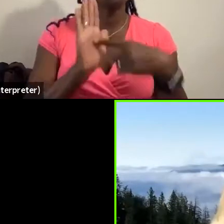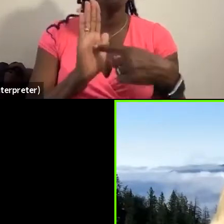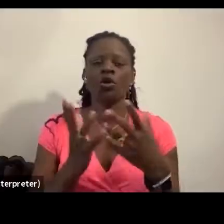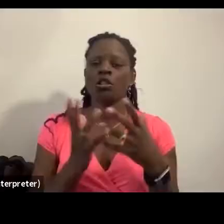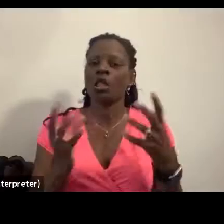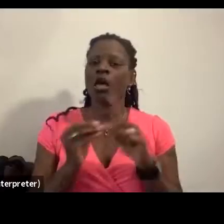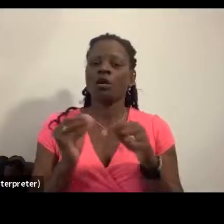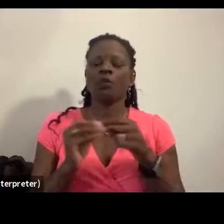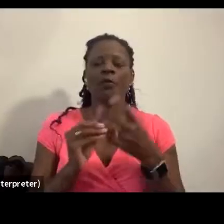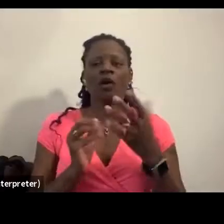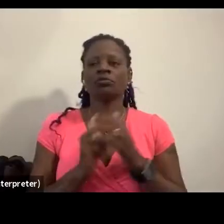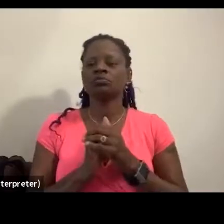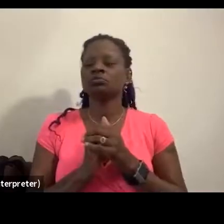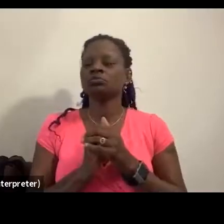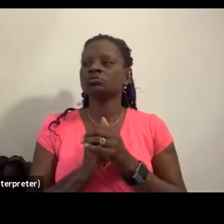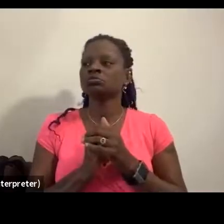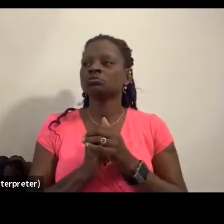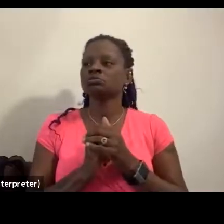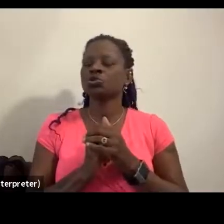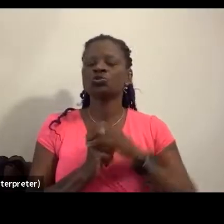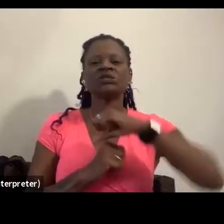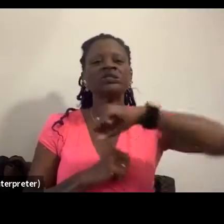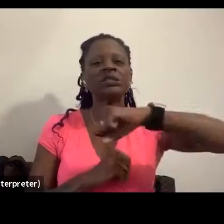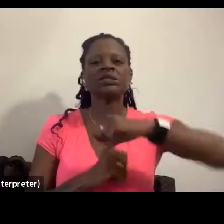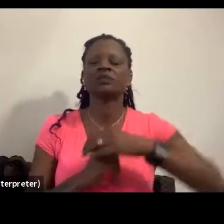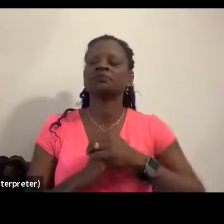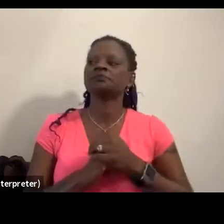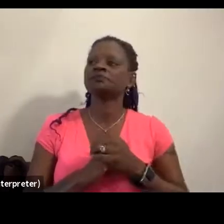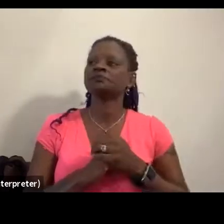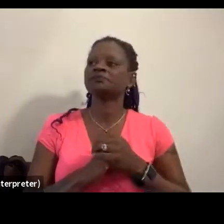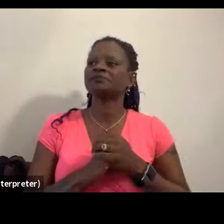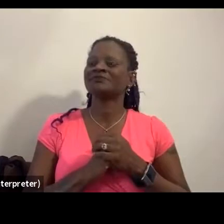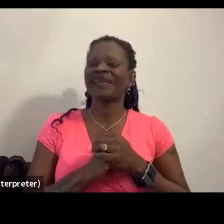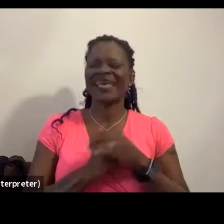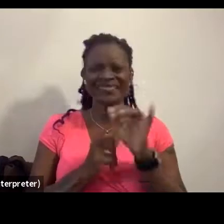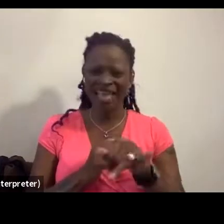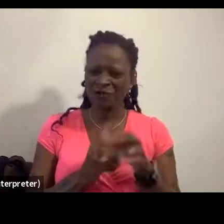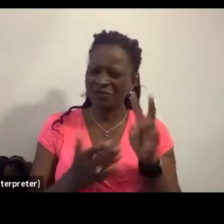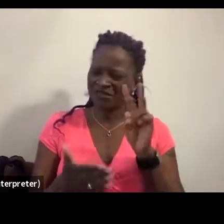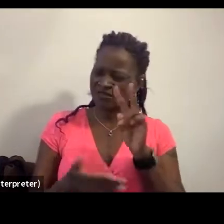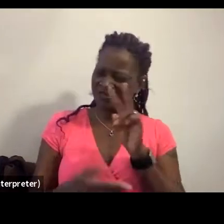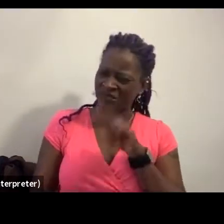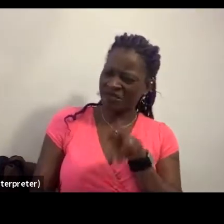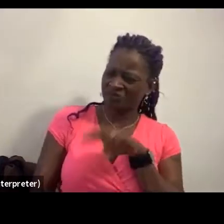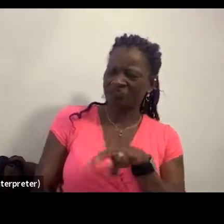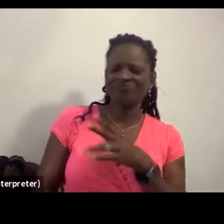It was also somewhat troubling, according to the poll last month, about 57